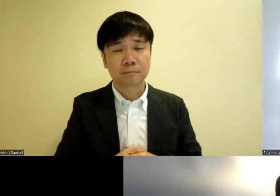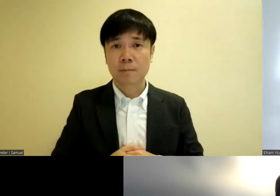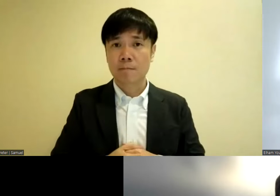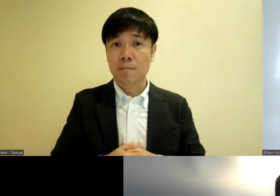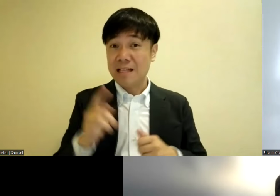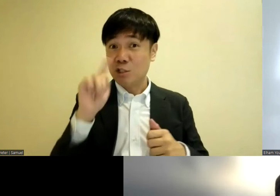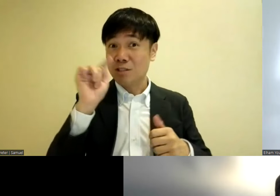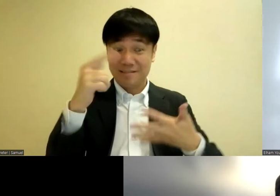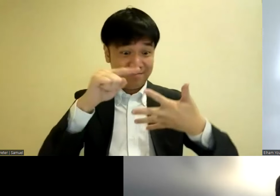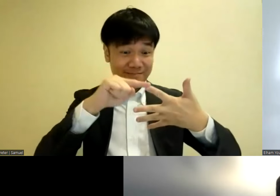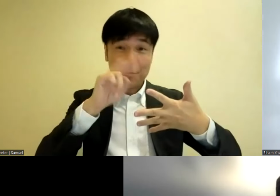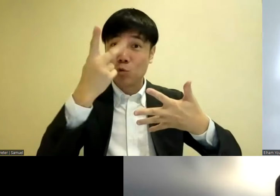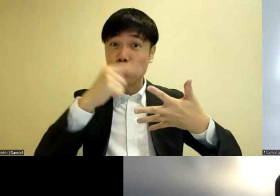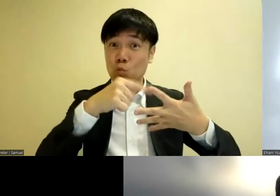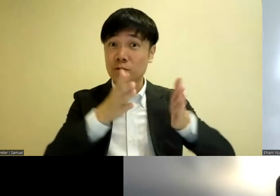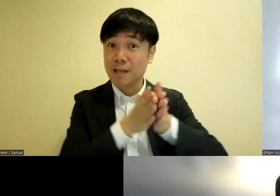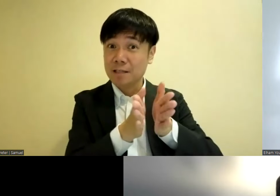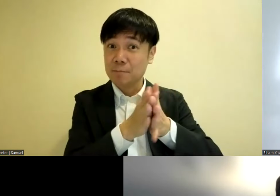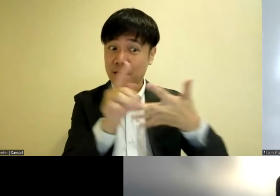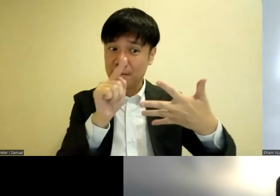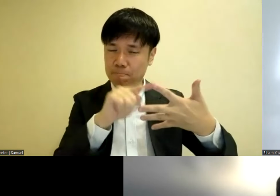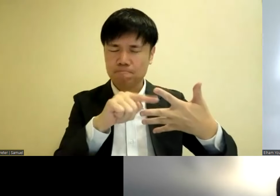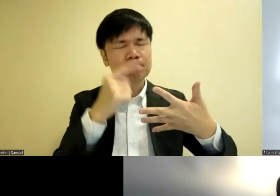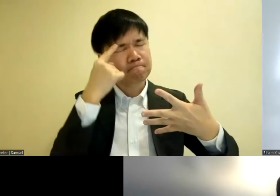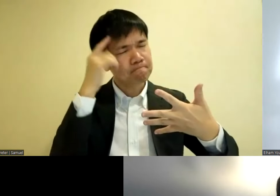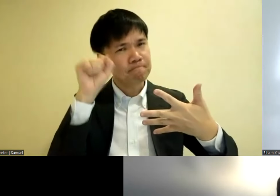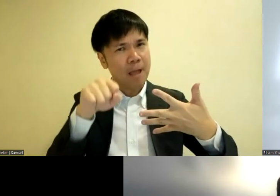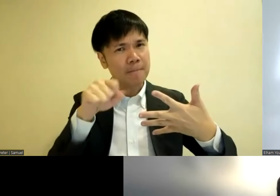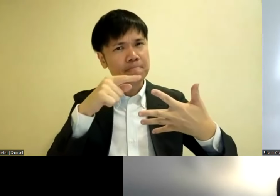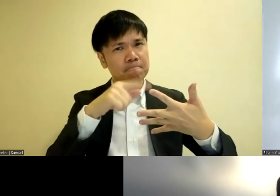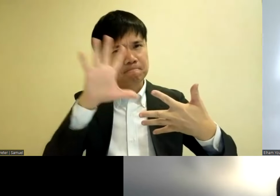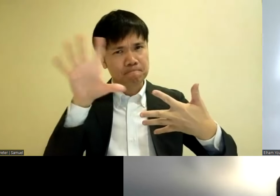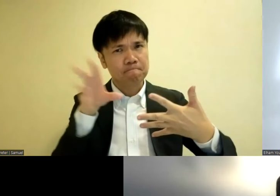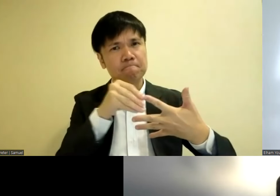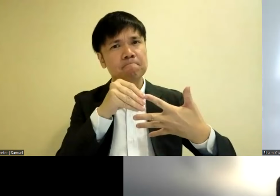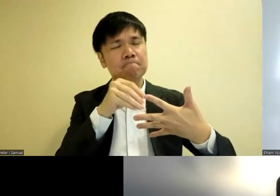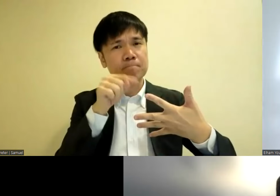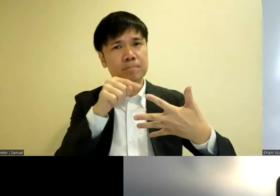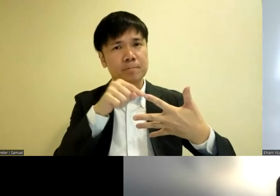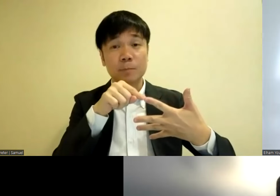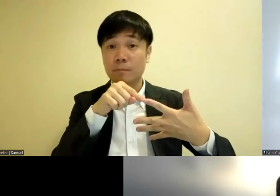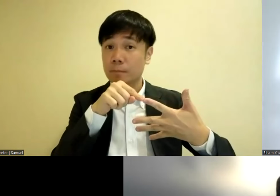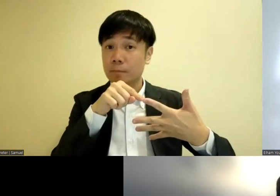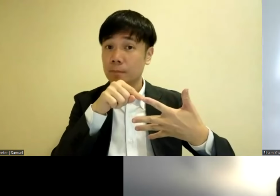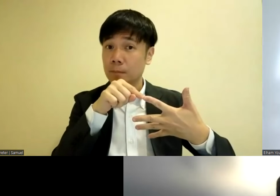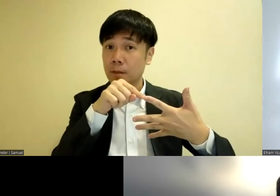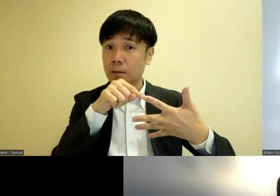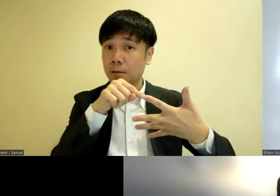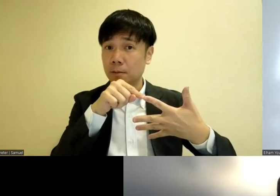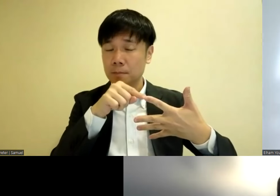Because I see there was another hand raised, correct? Would you like to share?